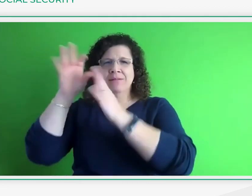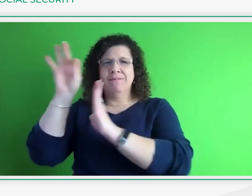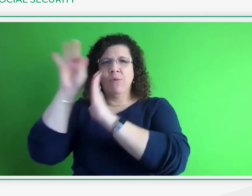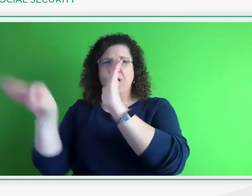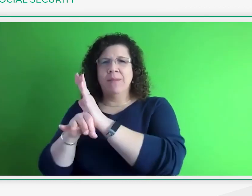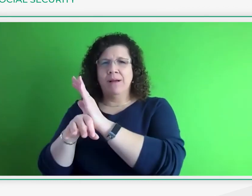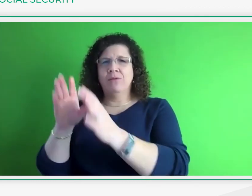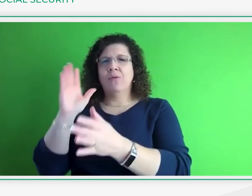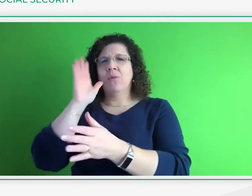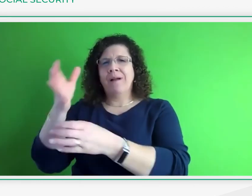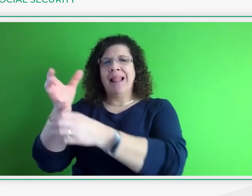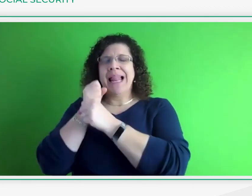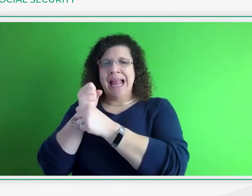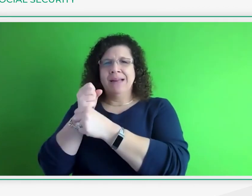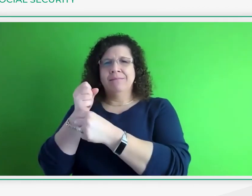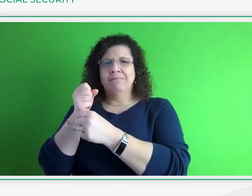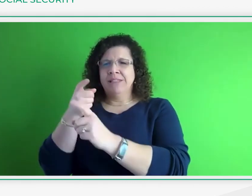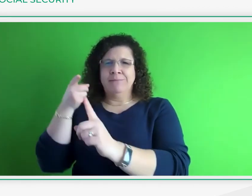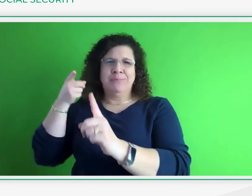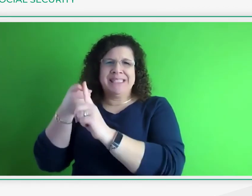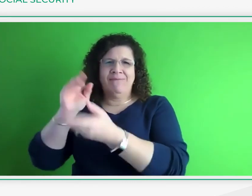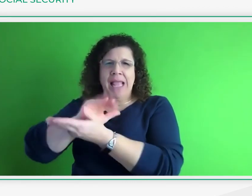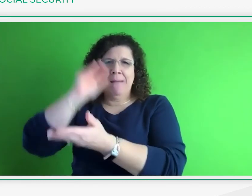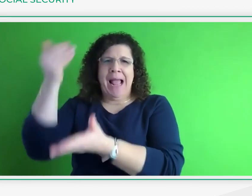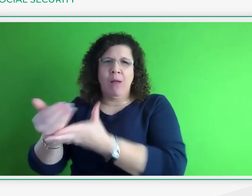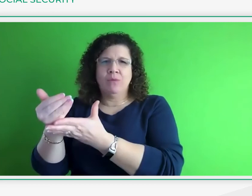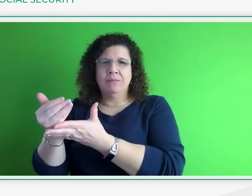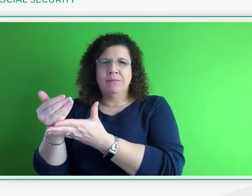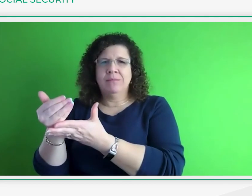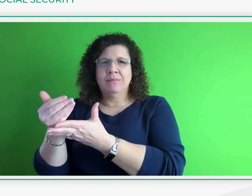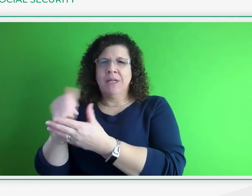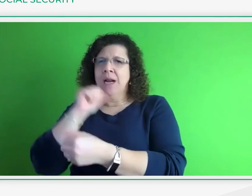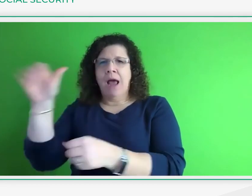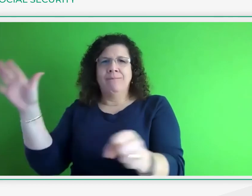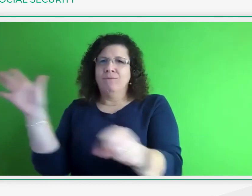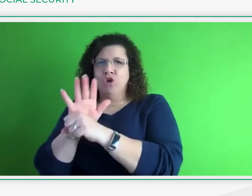And there's a special formula that happens to calculate the amount.